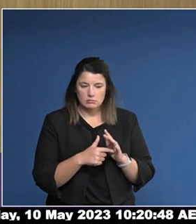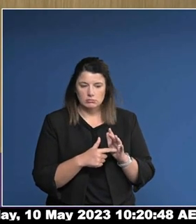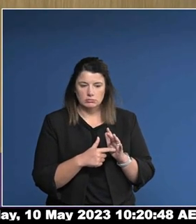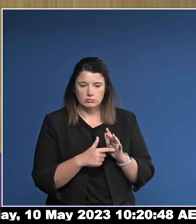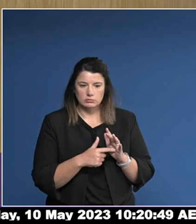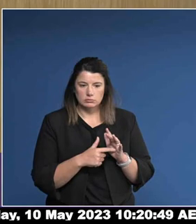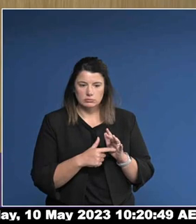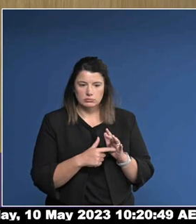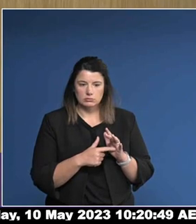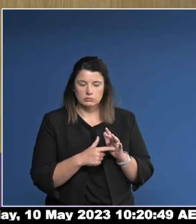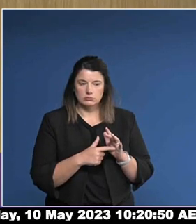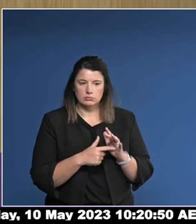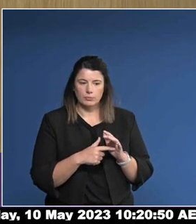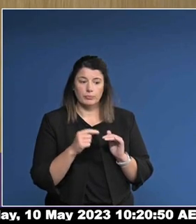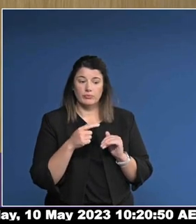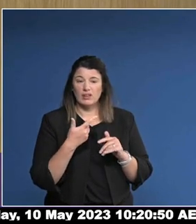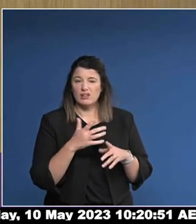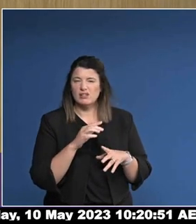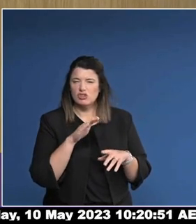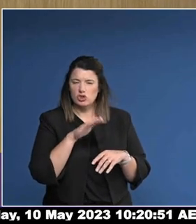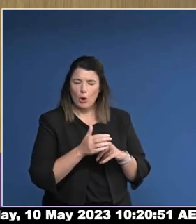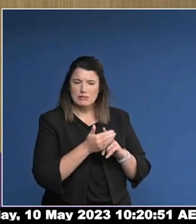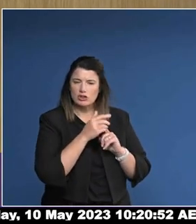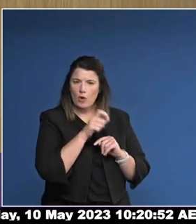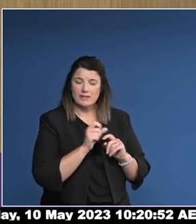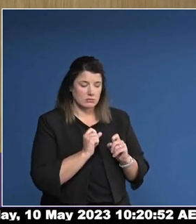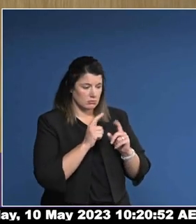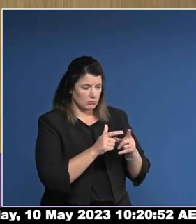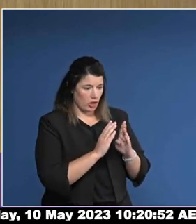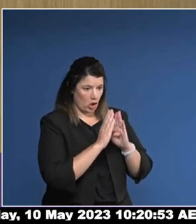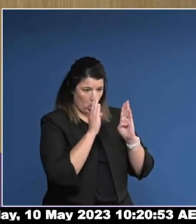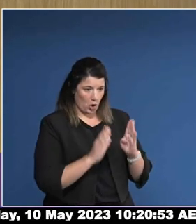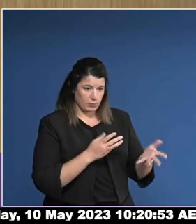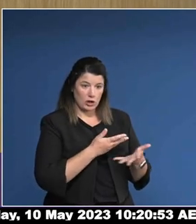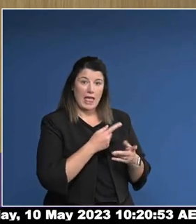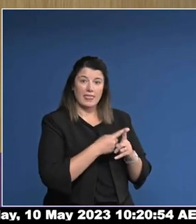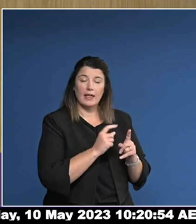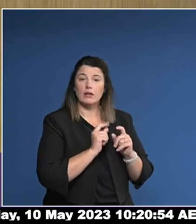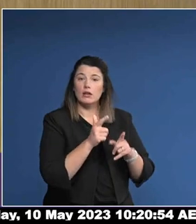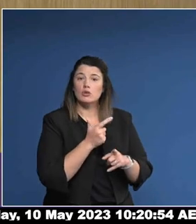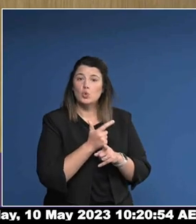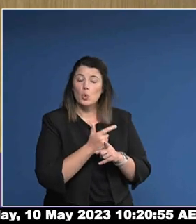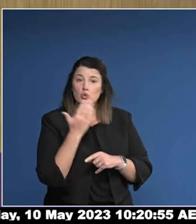workers, had attended the home and then spoke to the school and were satisfied that